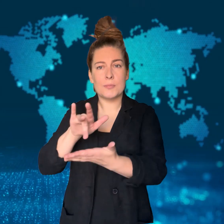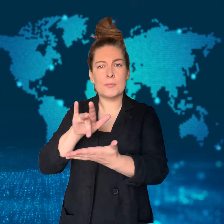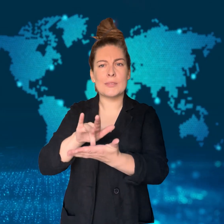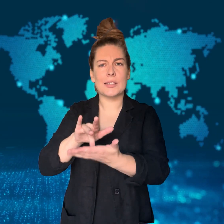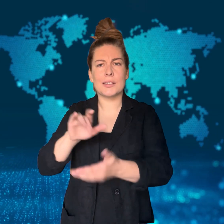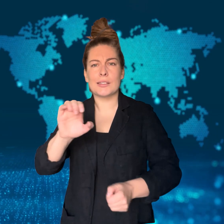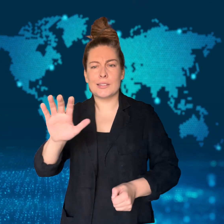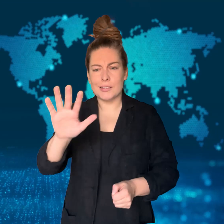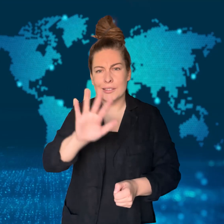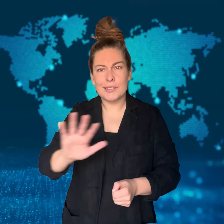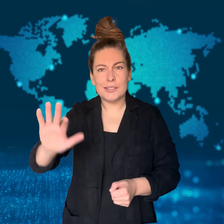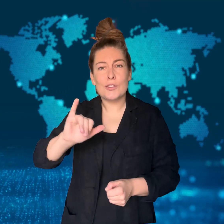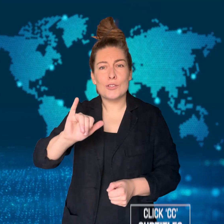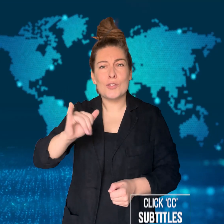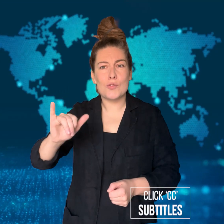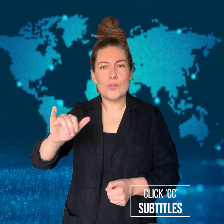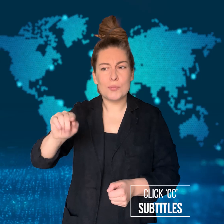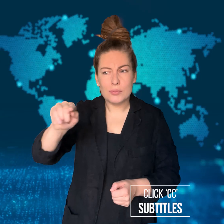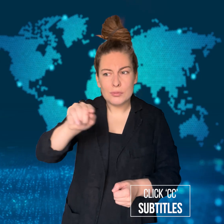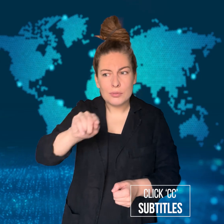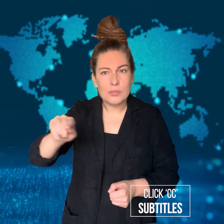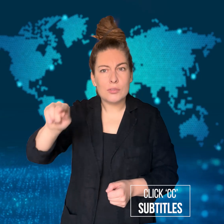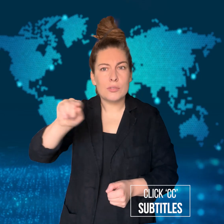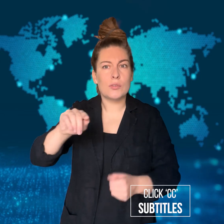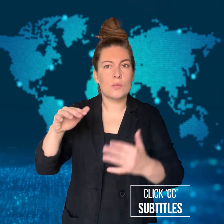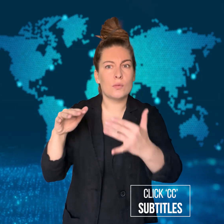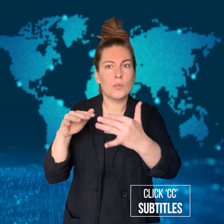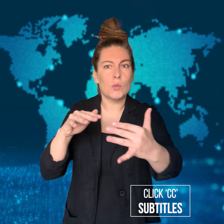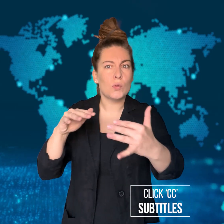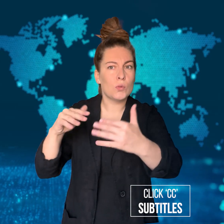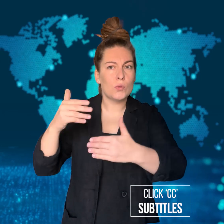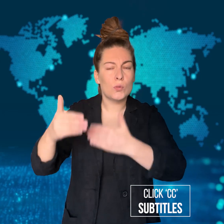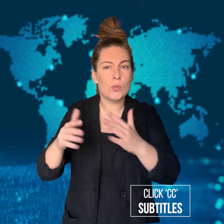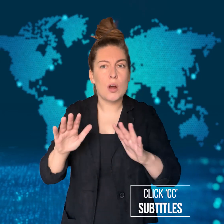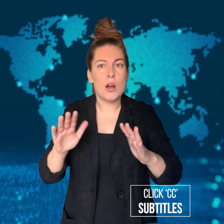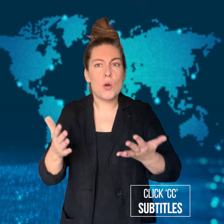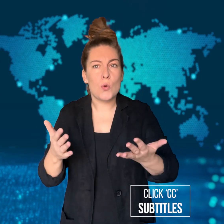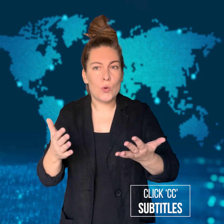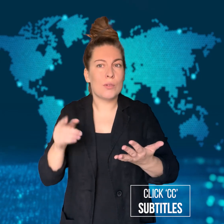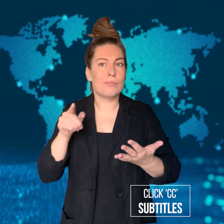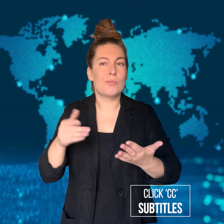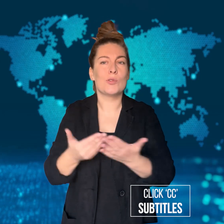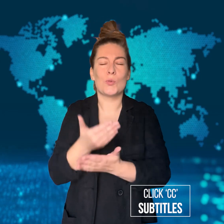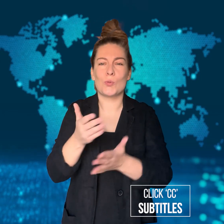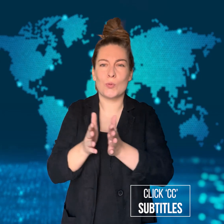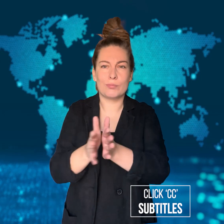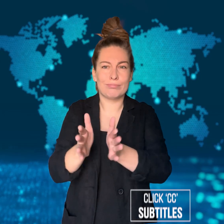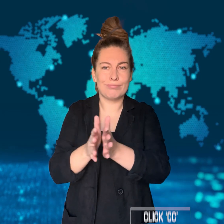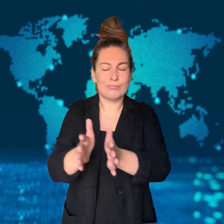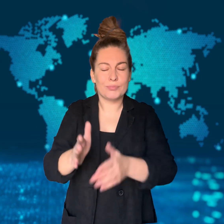War update